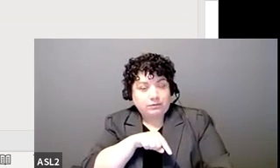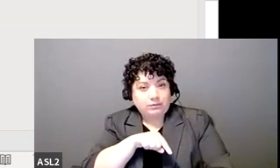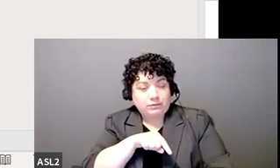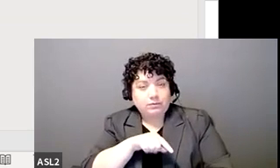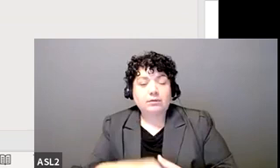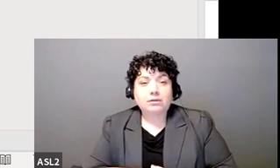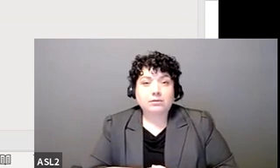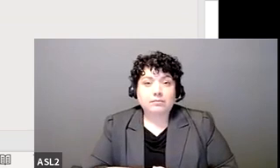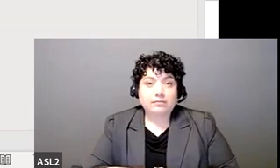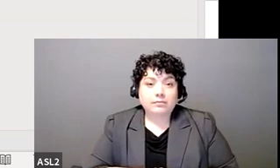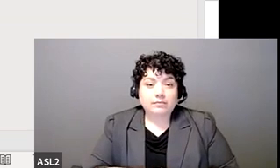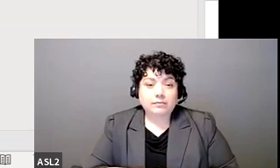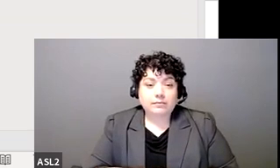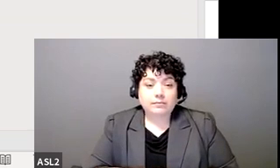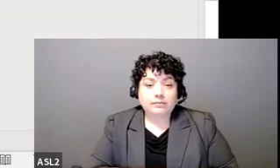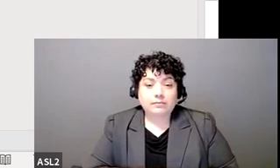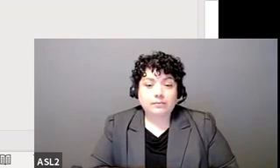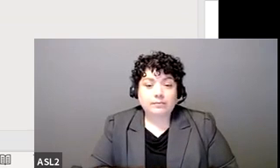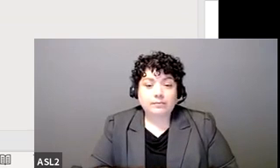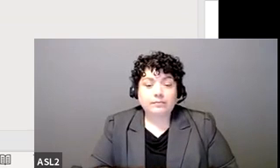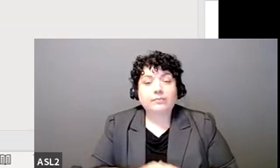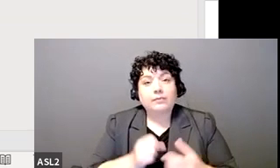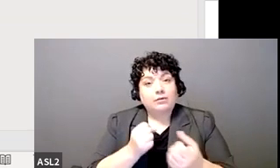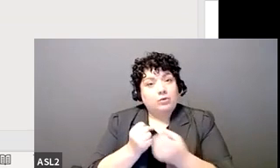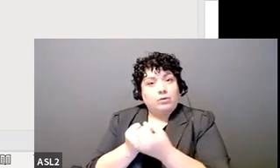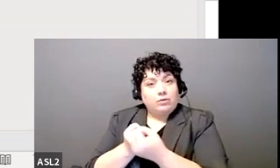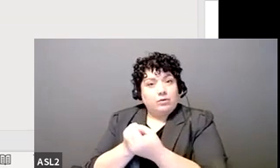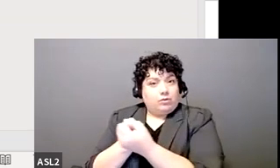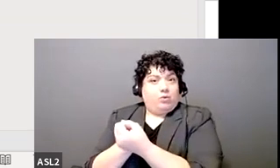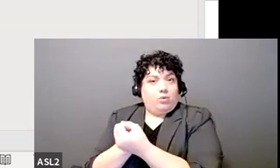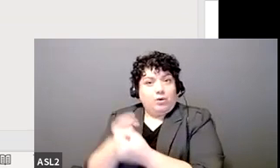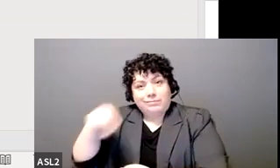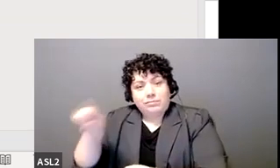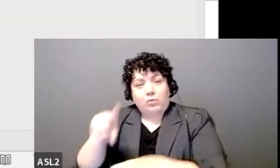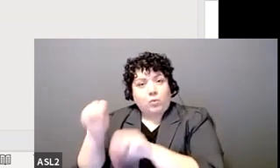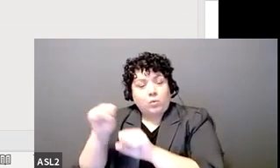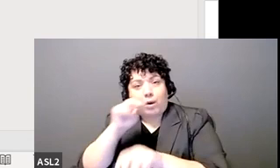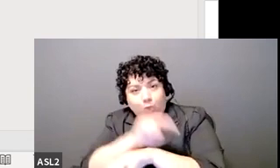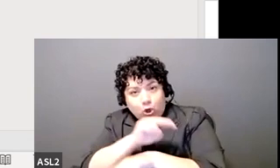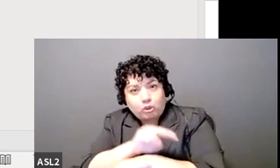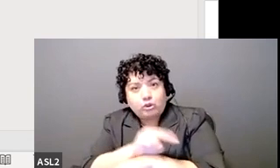how do we support monitoring and evaluation of some of these community-based approaches and what